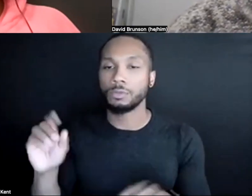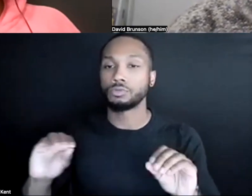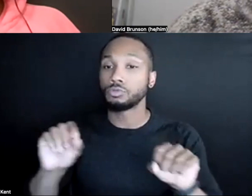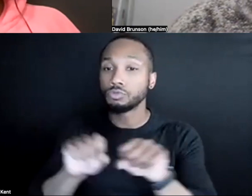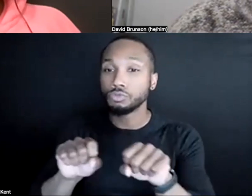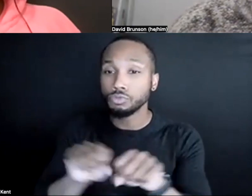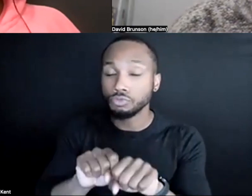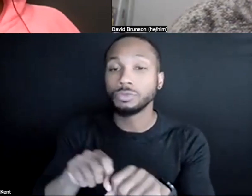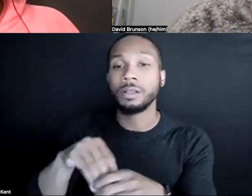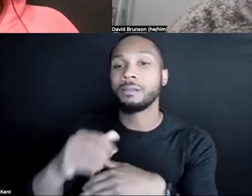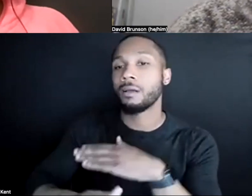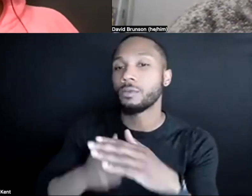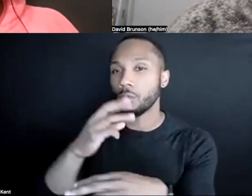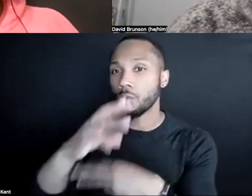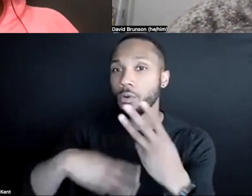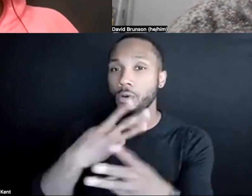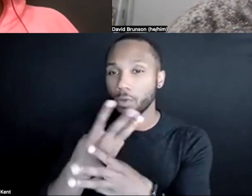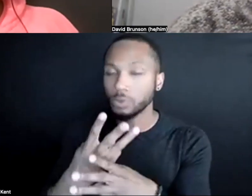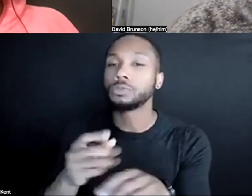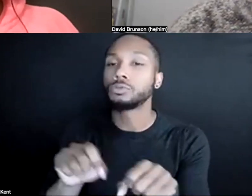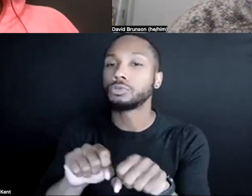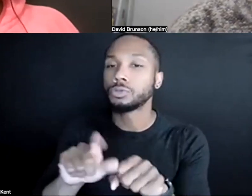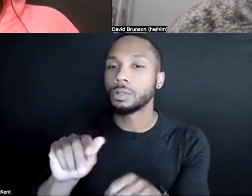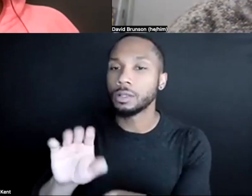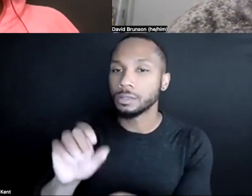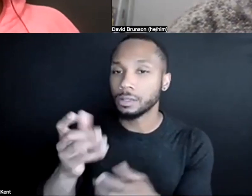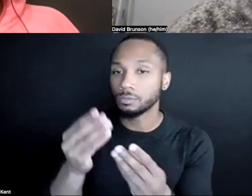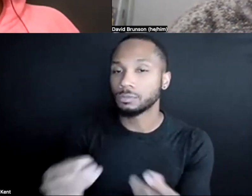a pair of shoelaces can settle this question of life